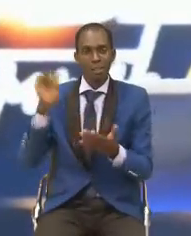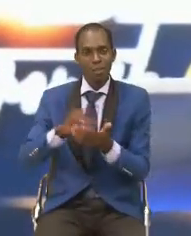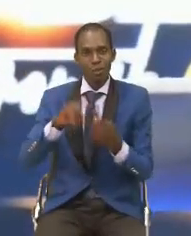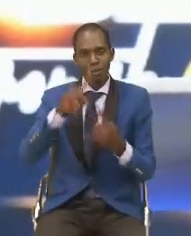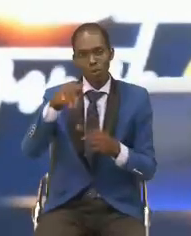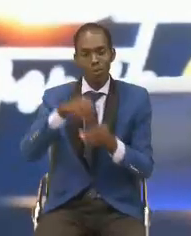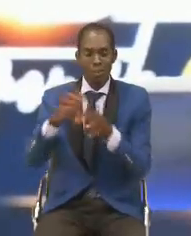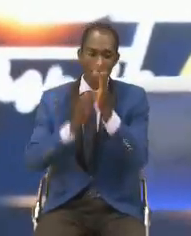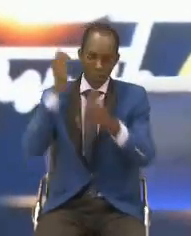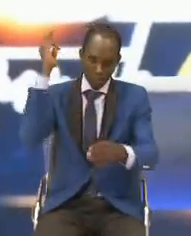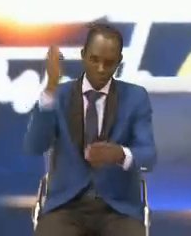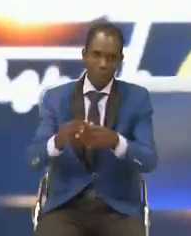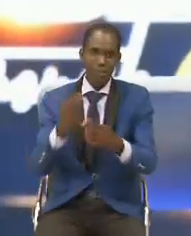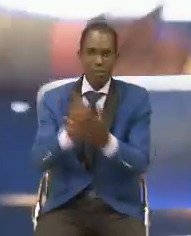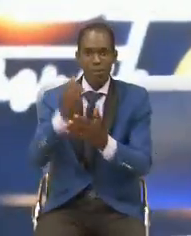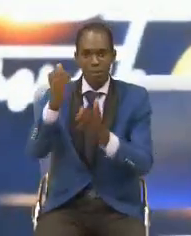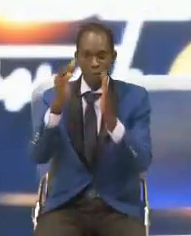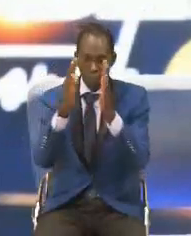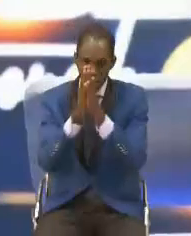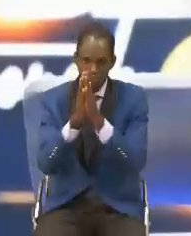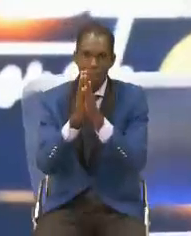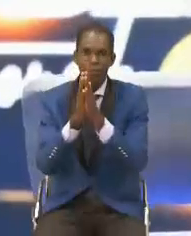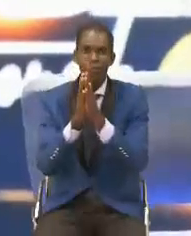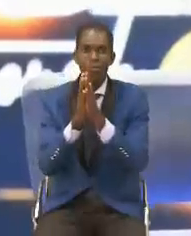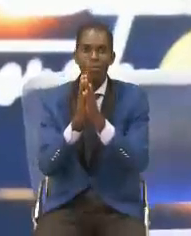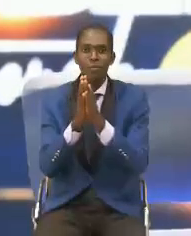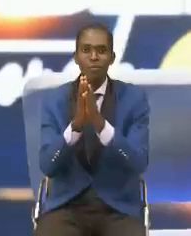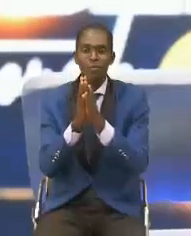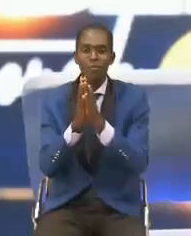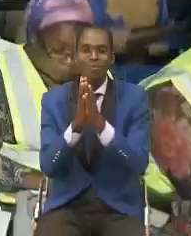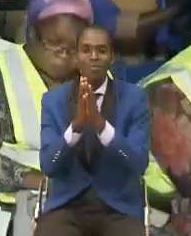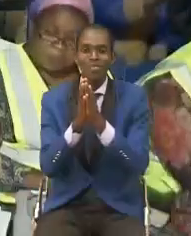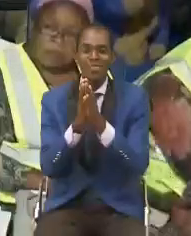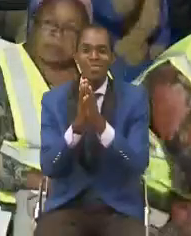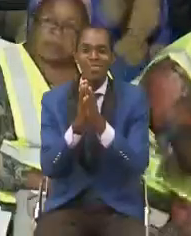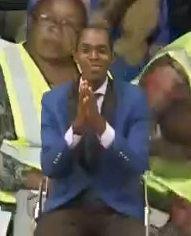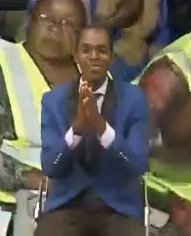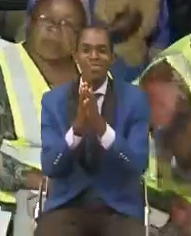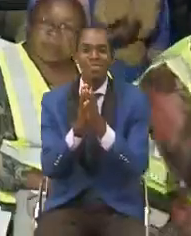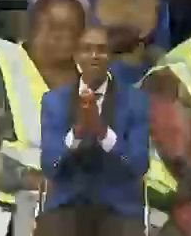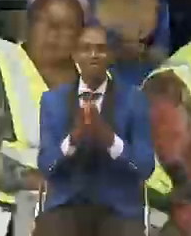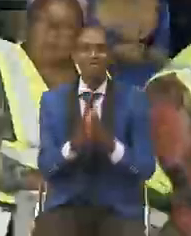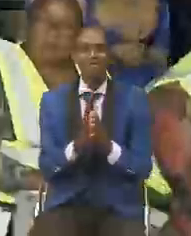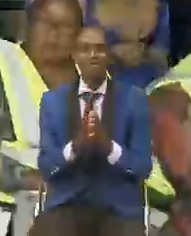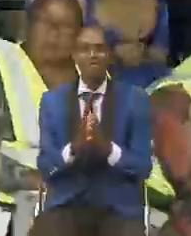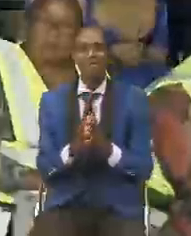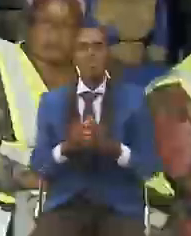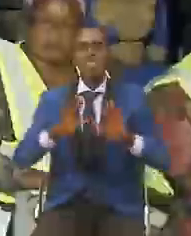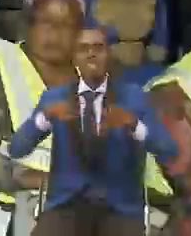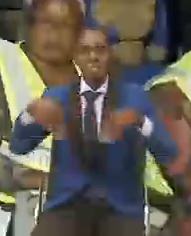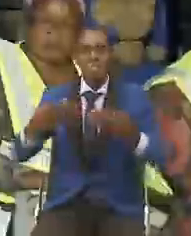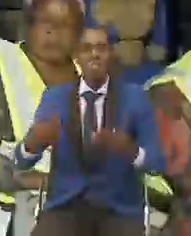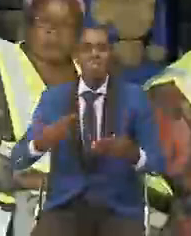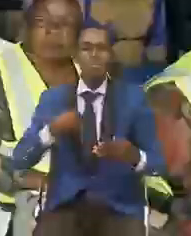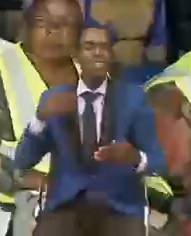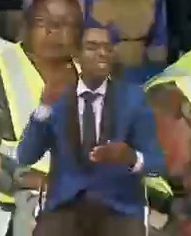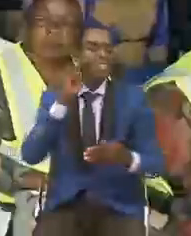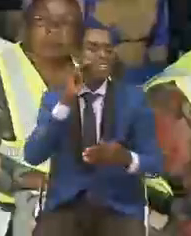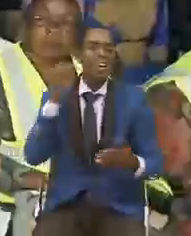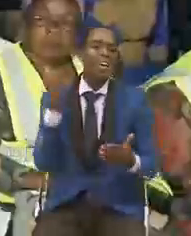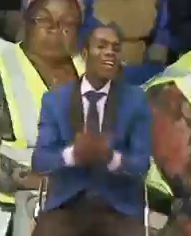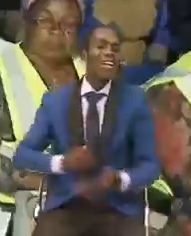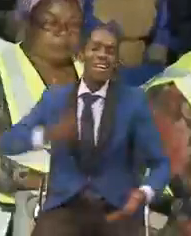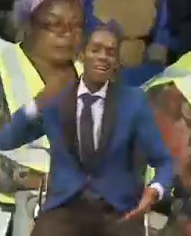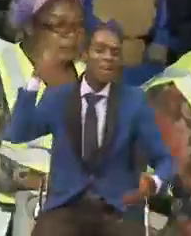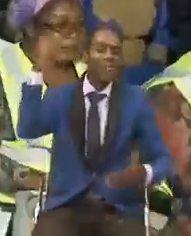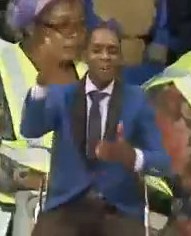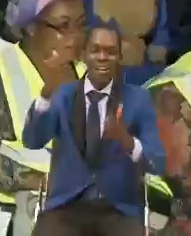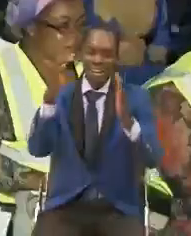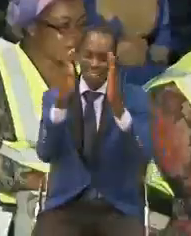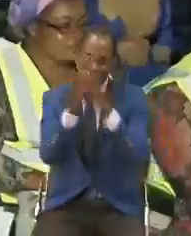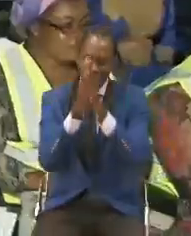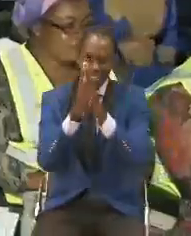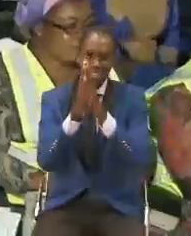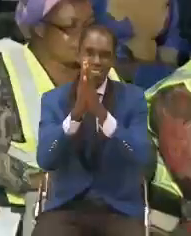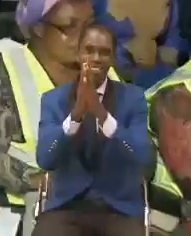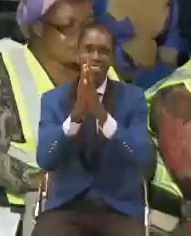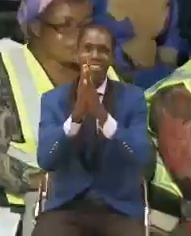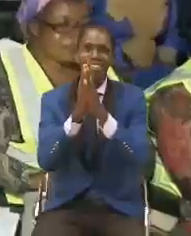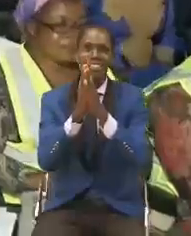your regain tonight in jesus name goodness uh buttercup reverse demon give me nigerian amen now